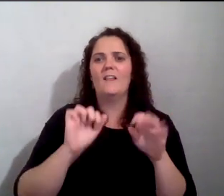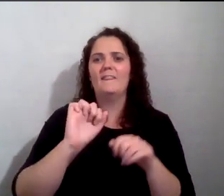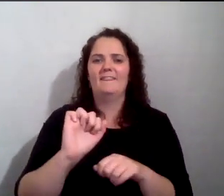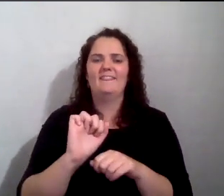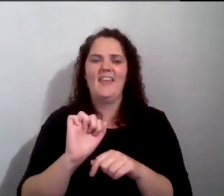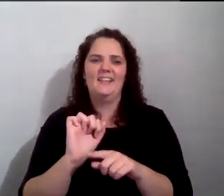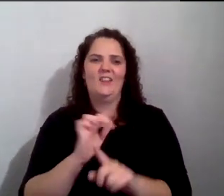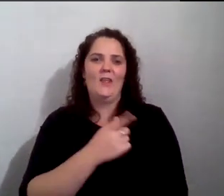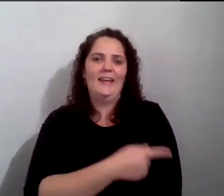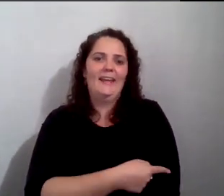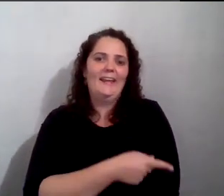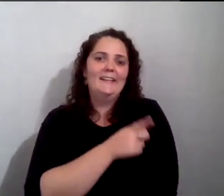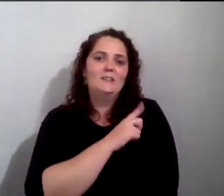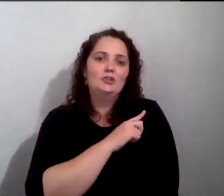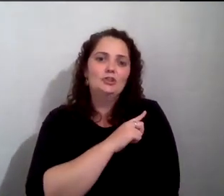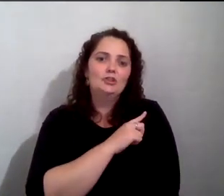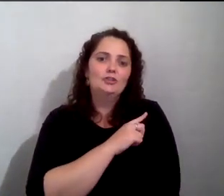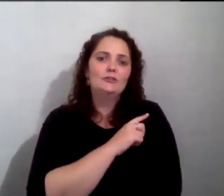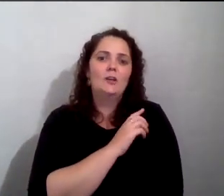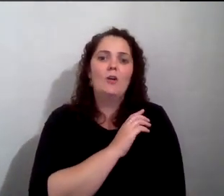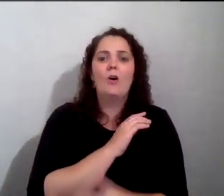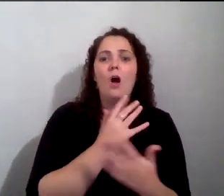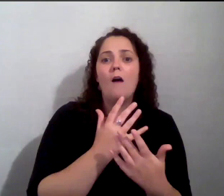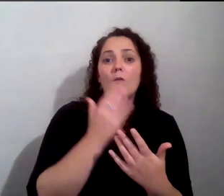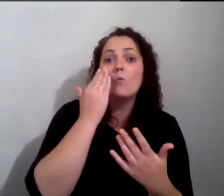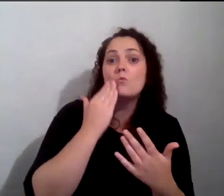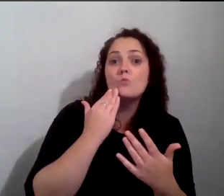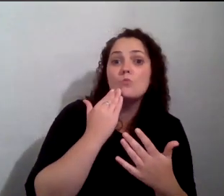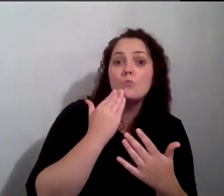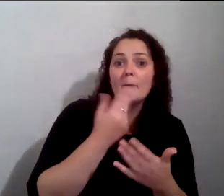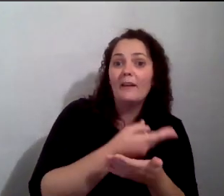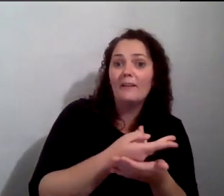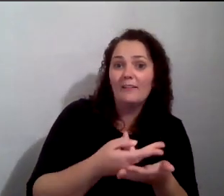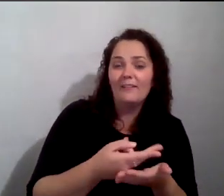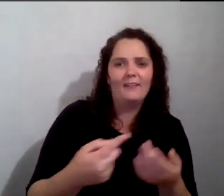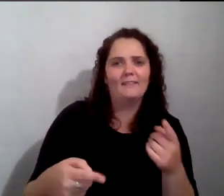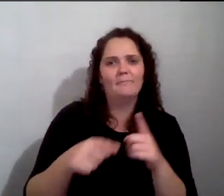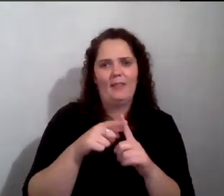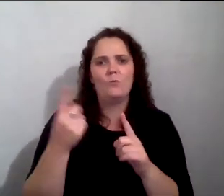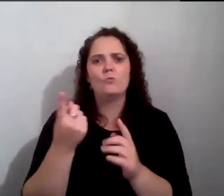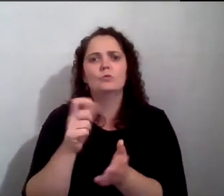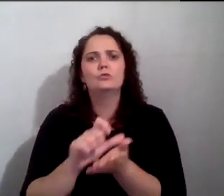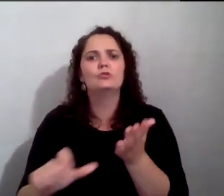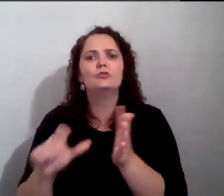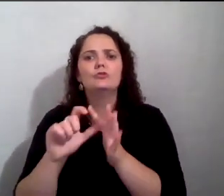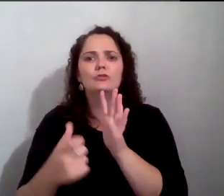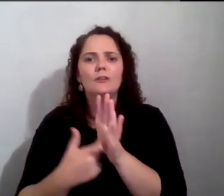work of all of the energy of not just the woman but the surgeons and this whole apparatus of the institution